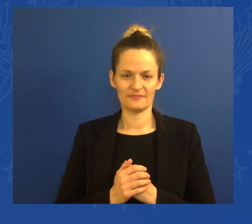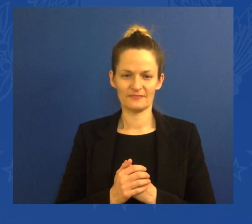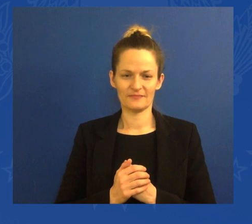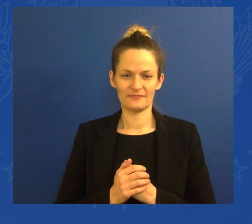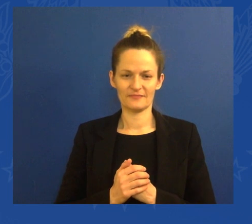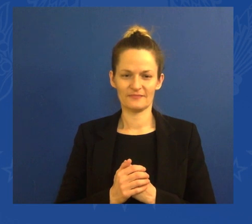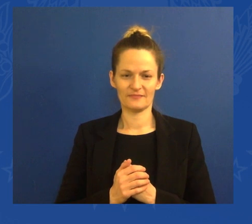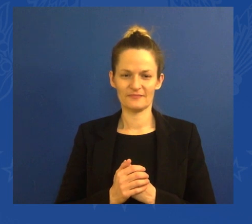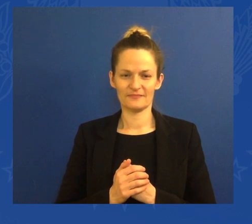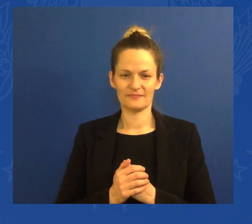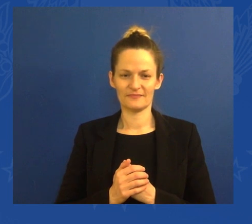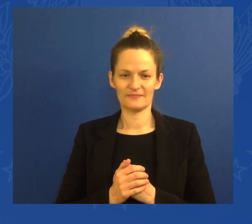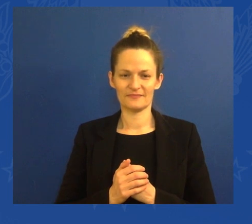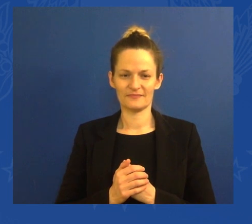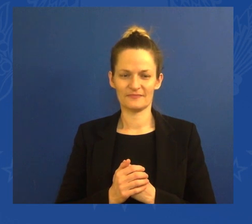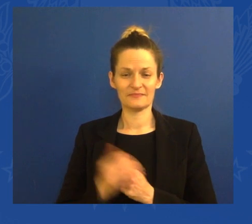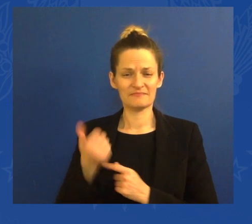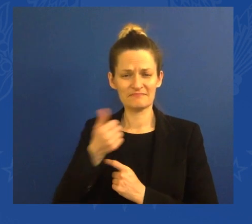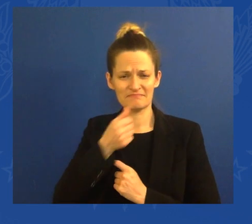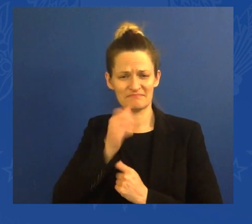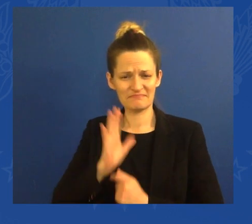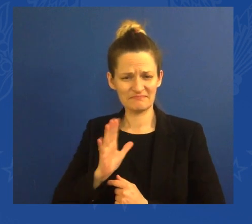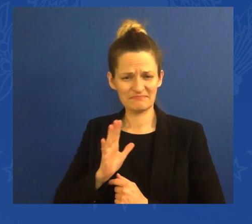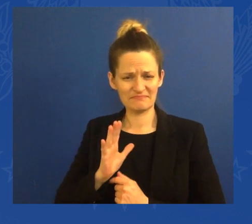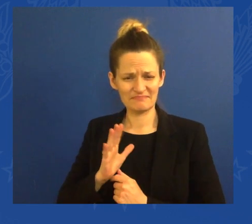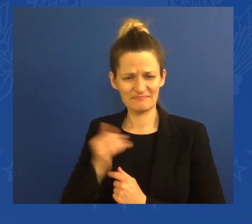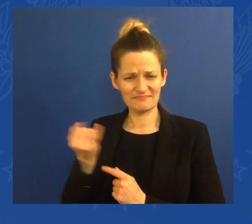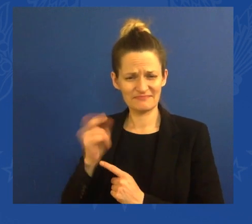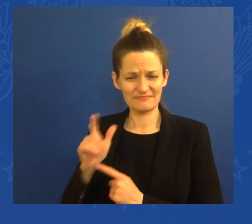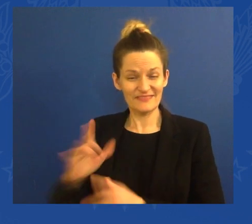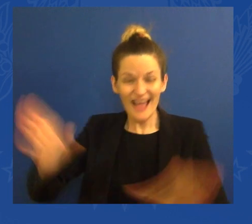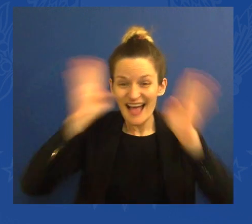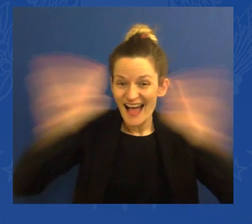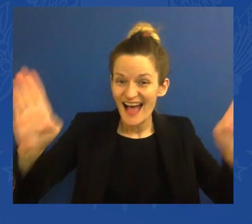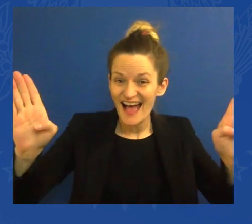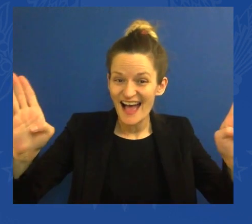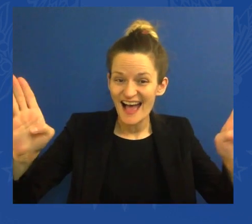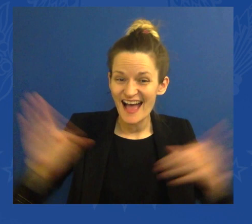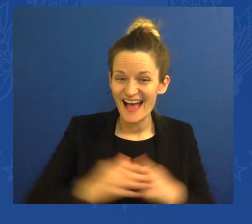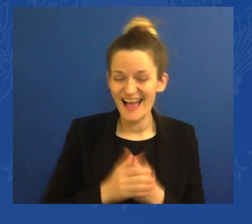The First Lady: Hi. Thank you.